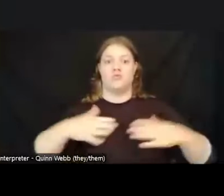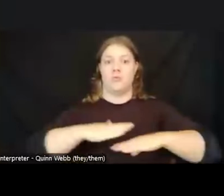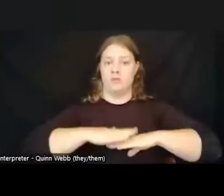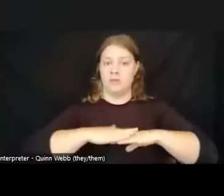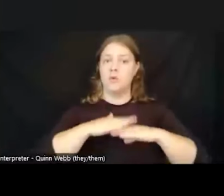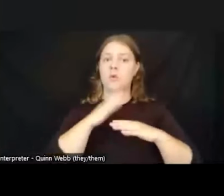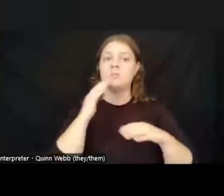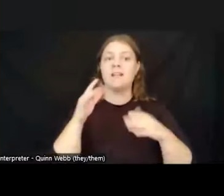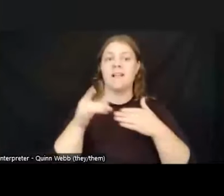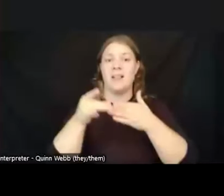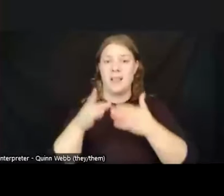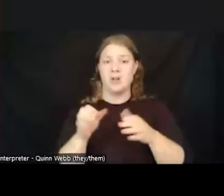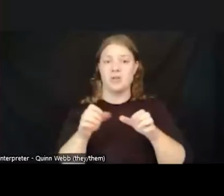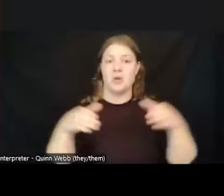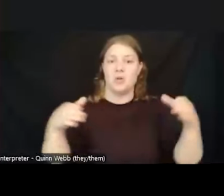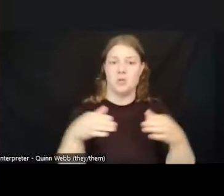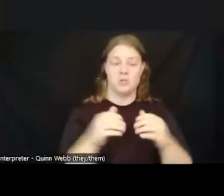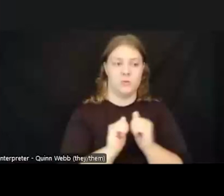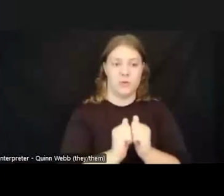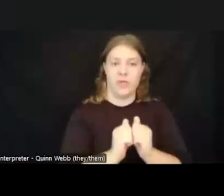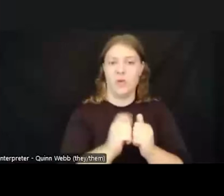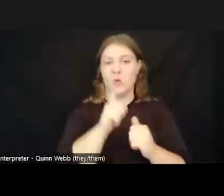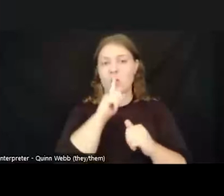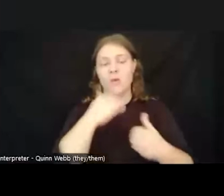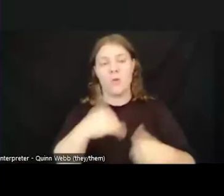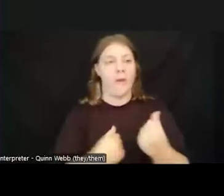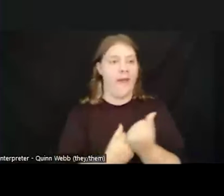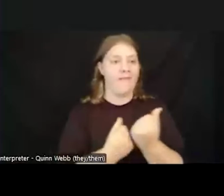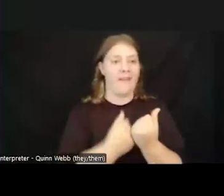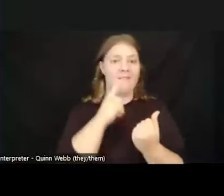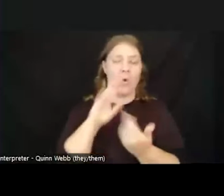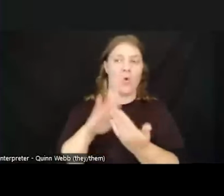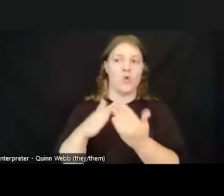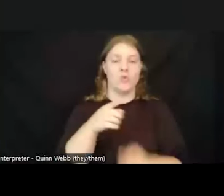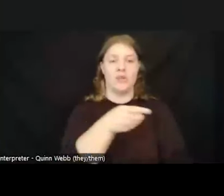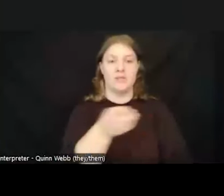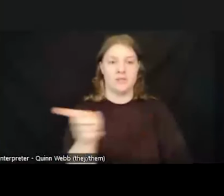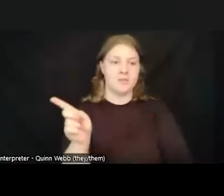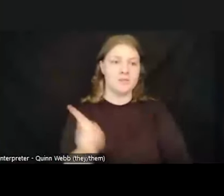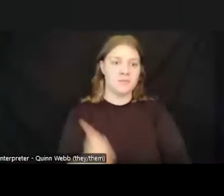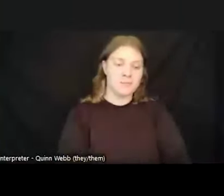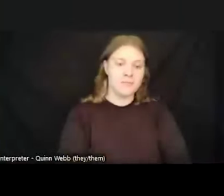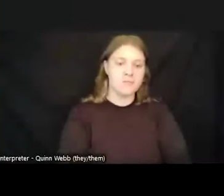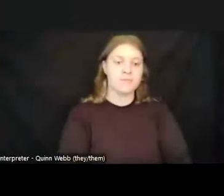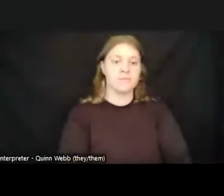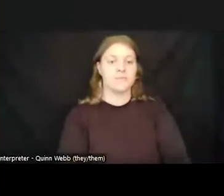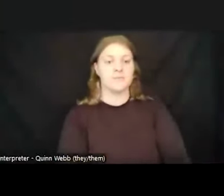really Advocate on behalf of the communities that we serve um when we look at ibero American Action